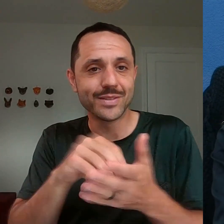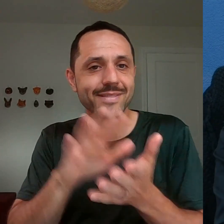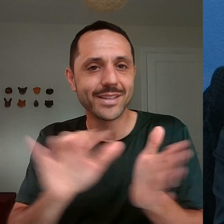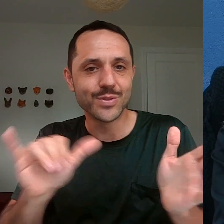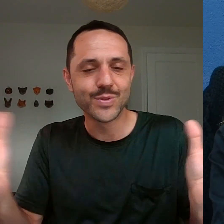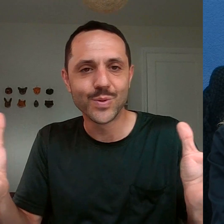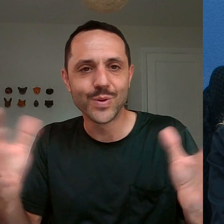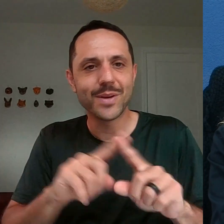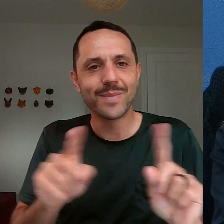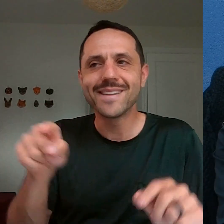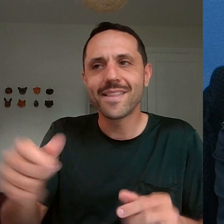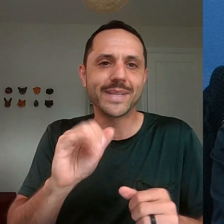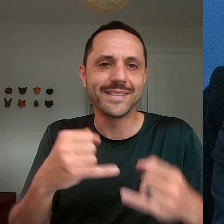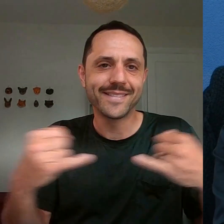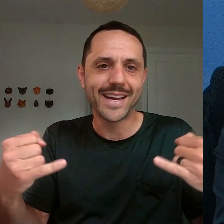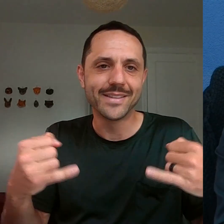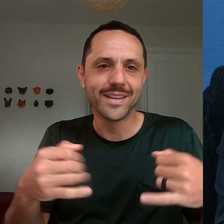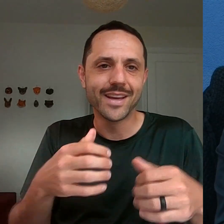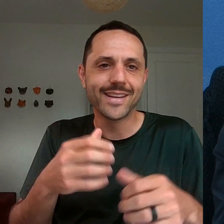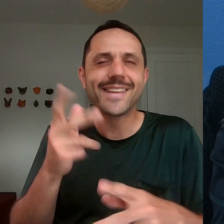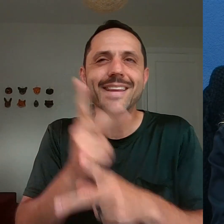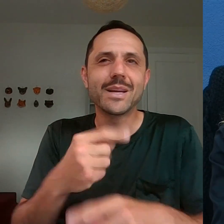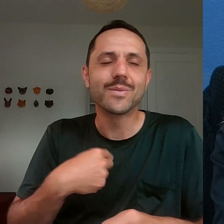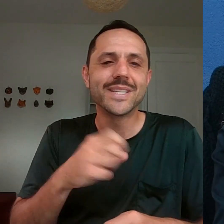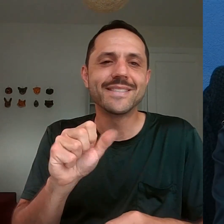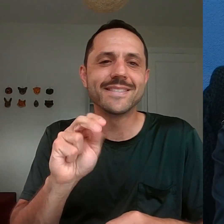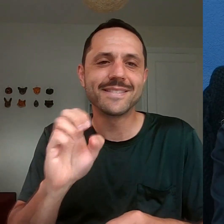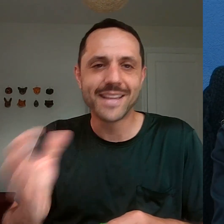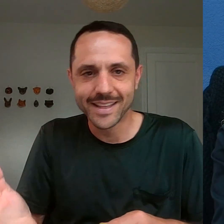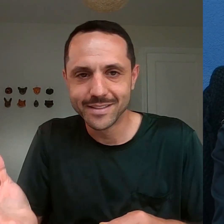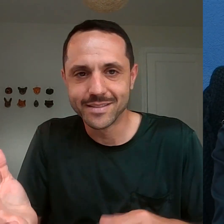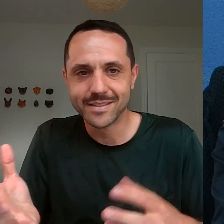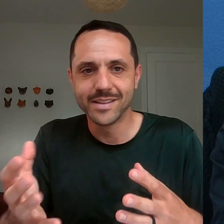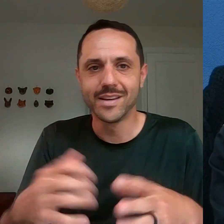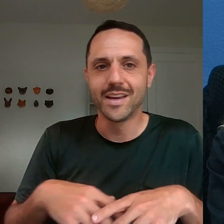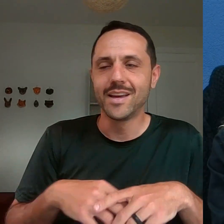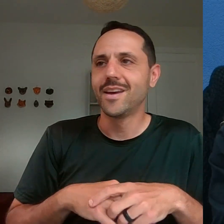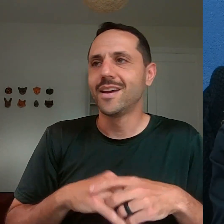even Google Cloud documents. But this, you know, gives me a baseline and it keeps me sane.